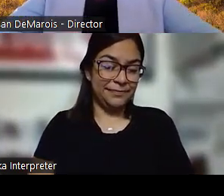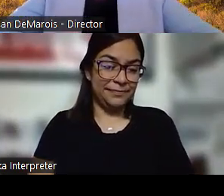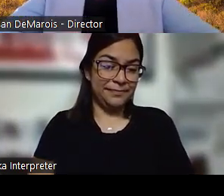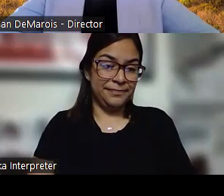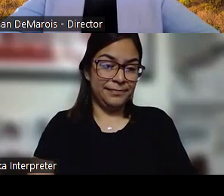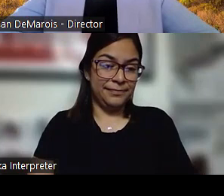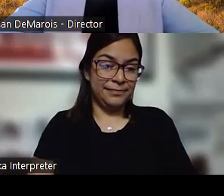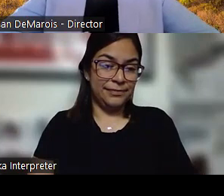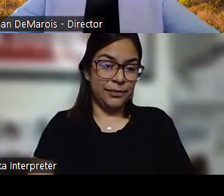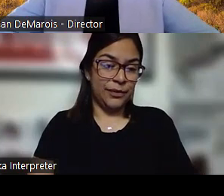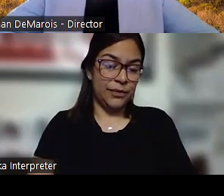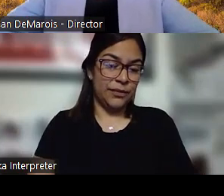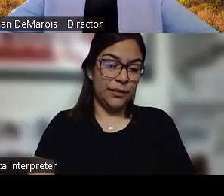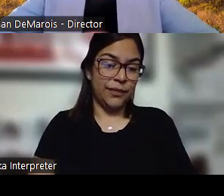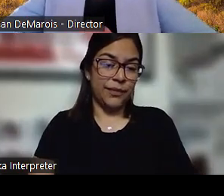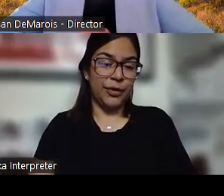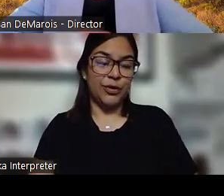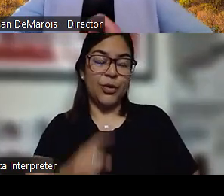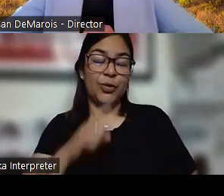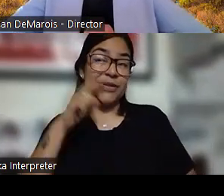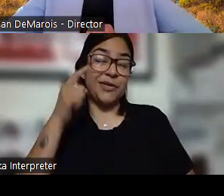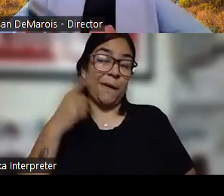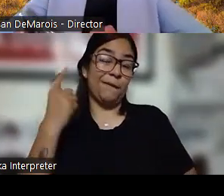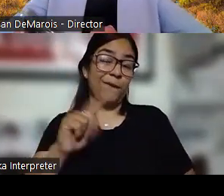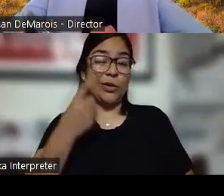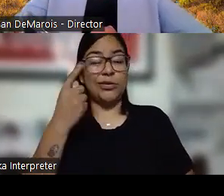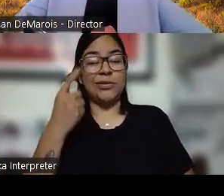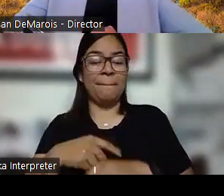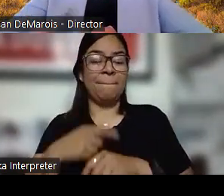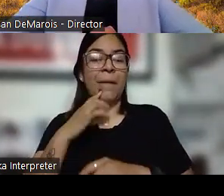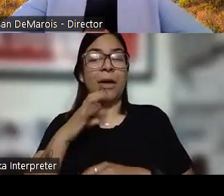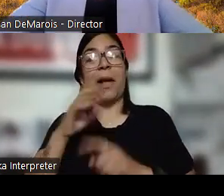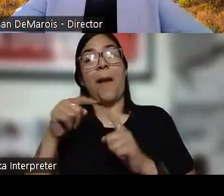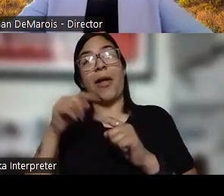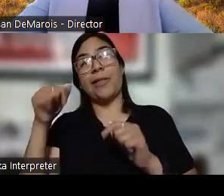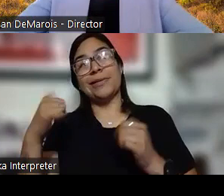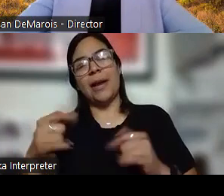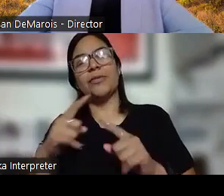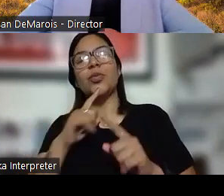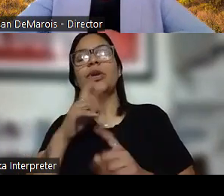time giving this this talk um so I want to be sure that there's time for any questions we can